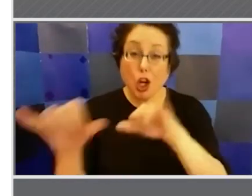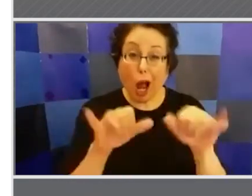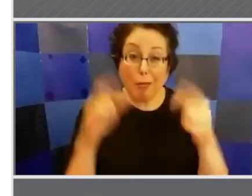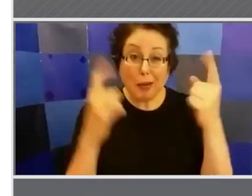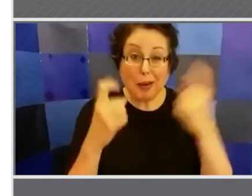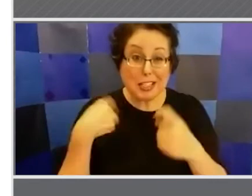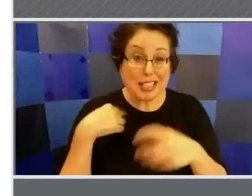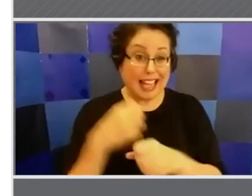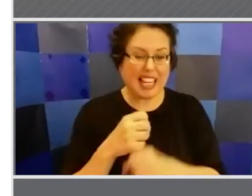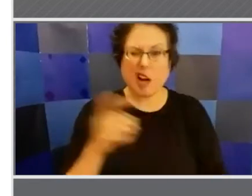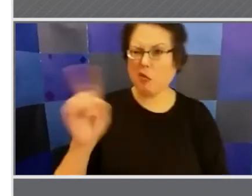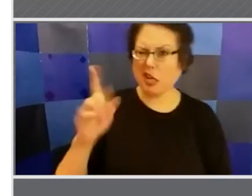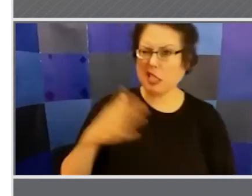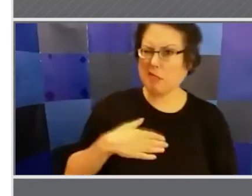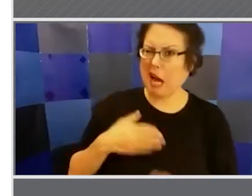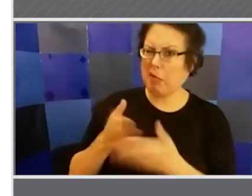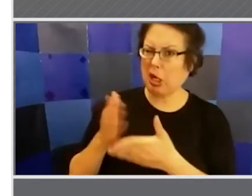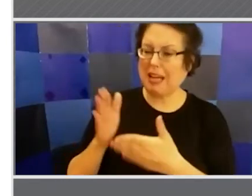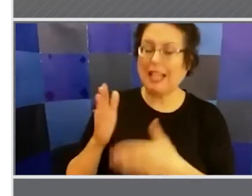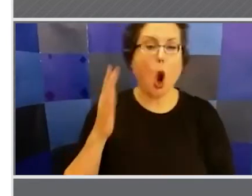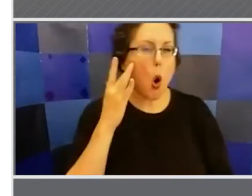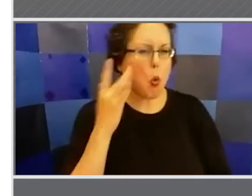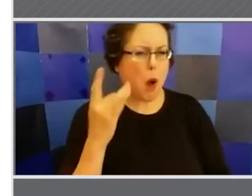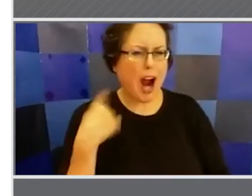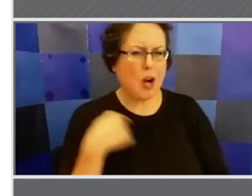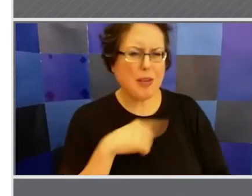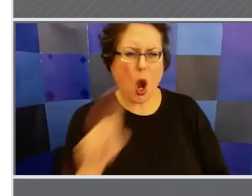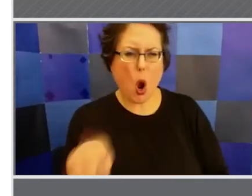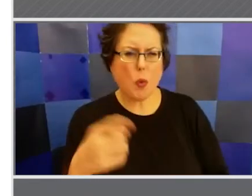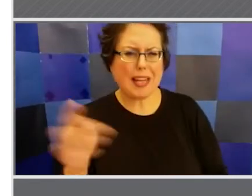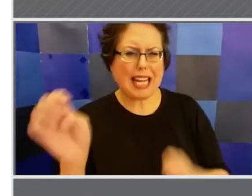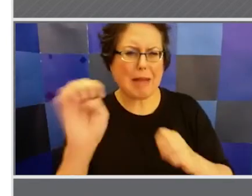only doing emergency demolitions in 2020.